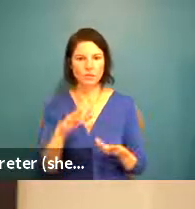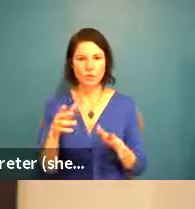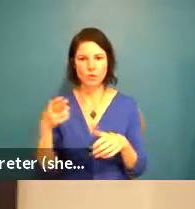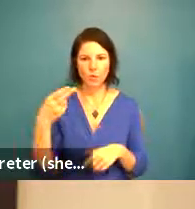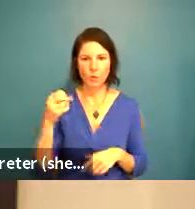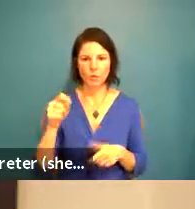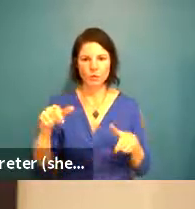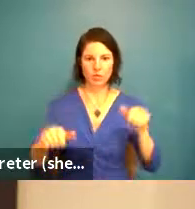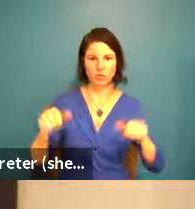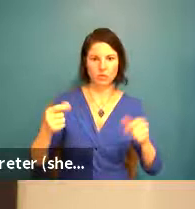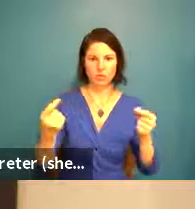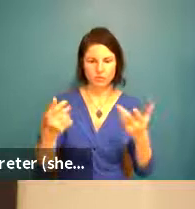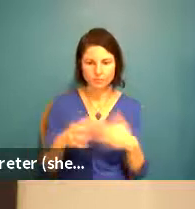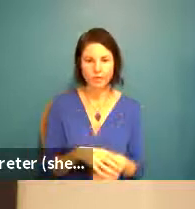Okay, back to you. Arien. Sorry about that.